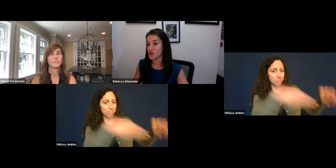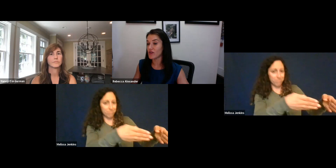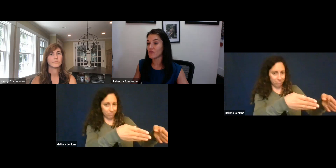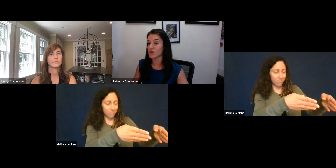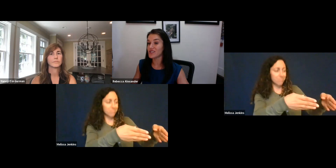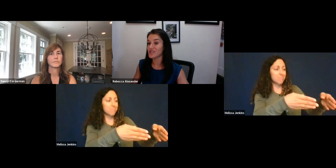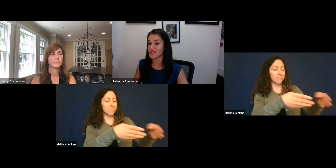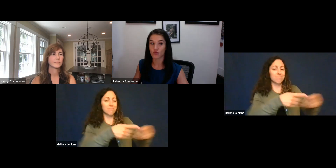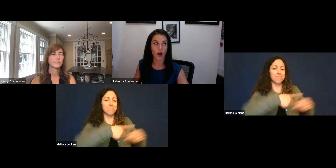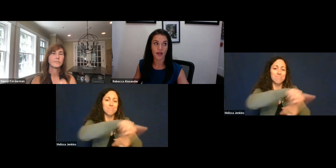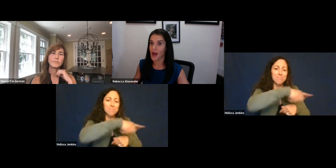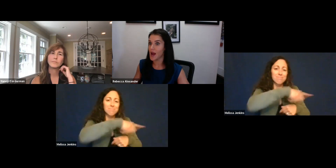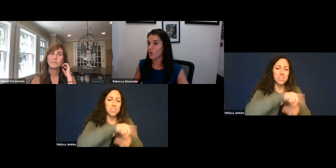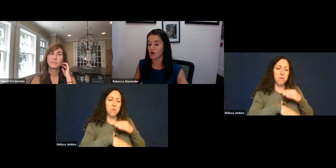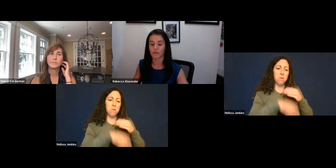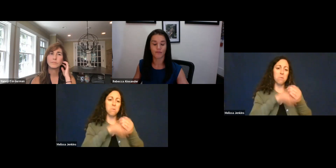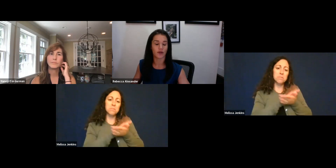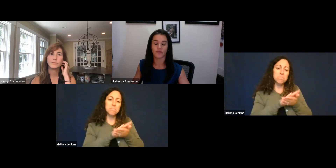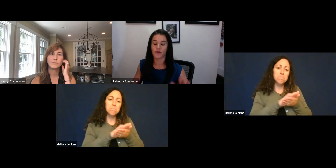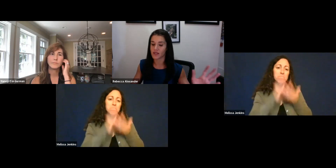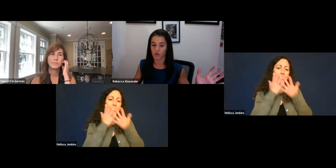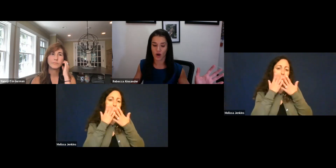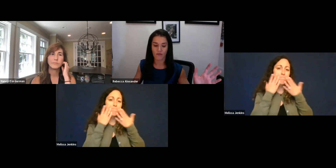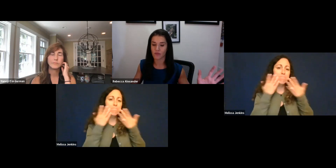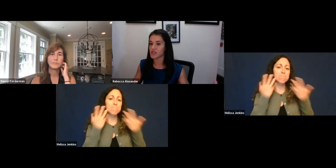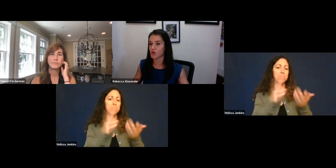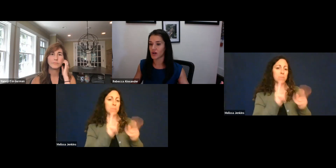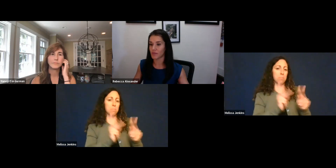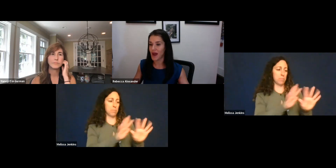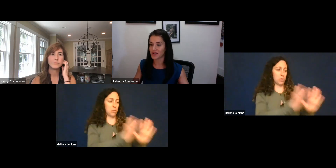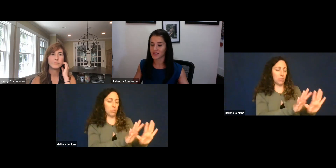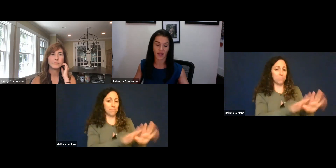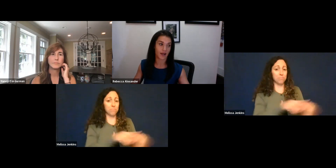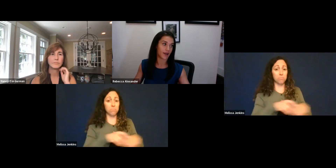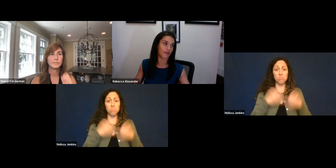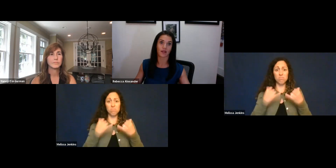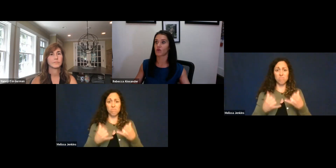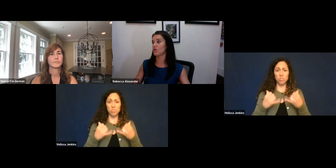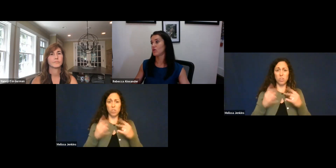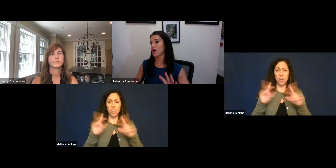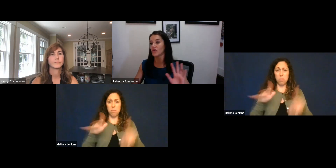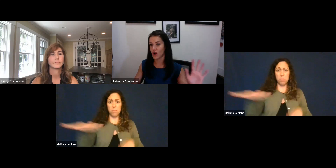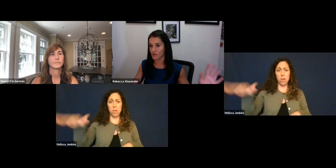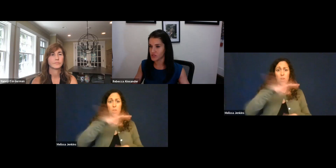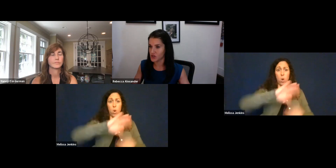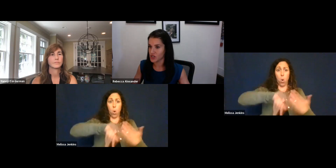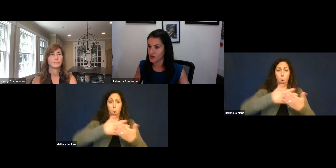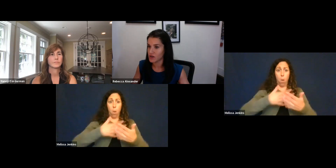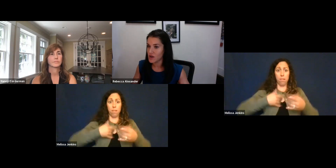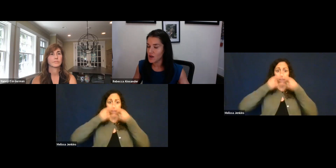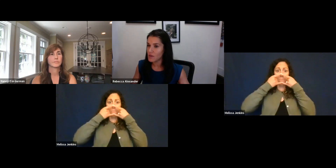so that, for instance, right now we're at a phase where everybody's wearing masks. And again, that's a whole other conversation.